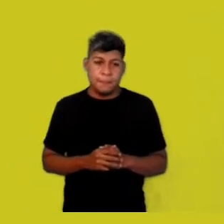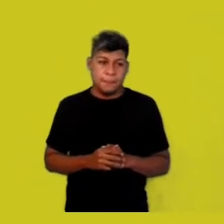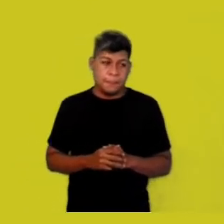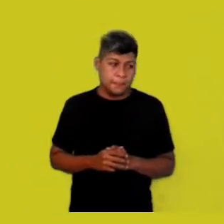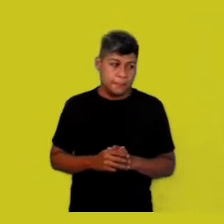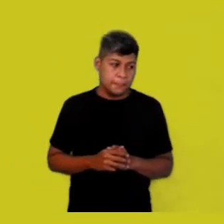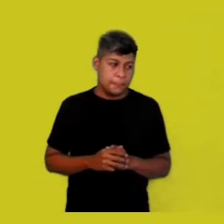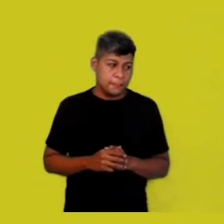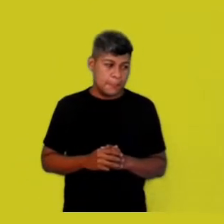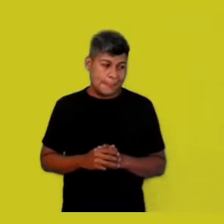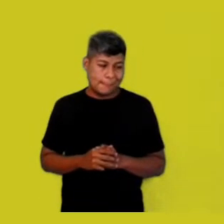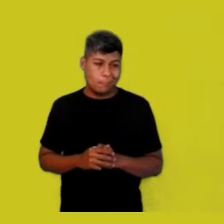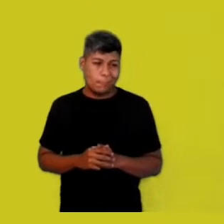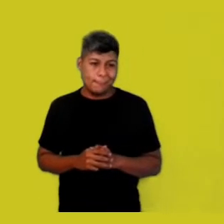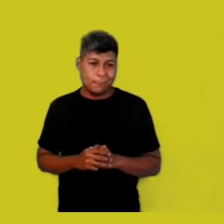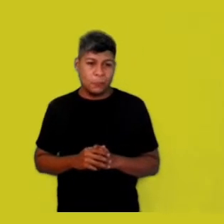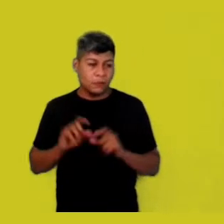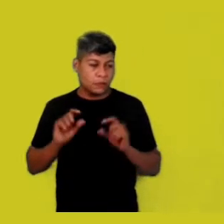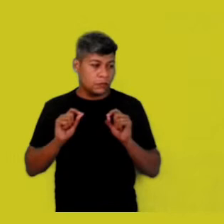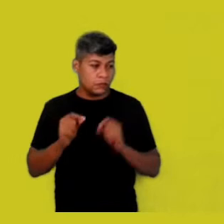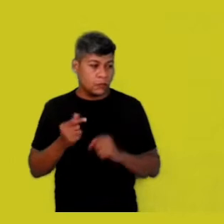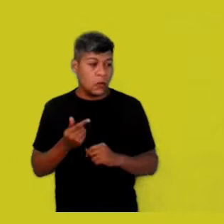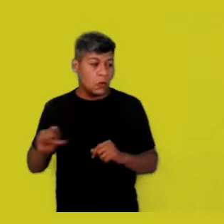and extrasecular way.